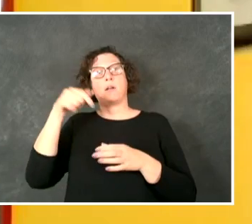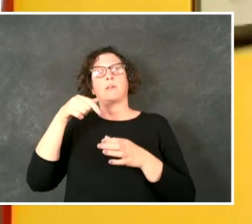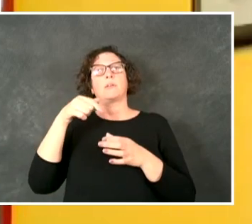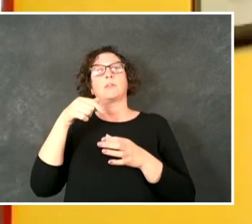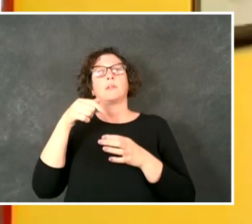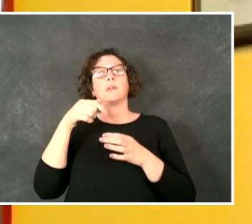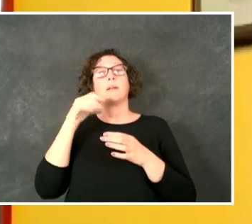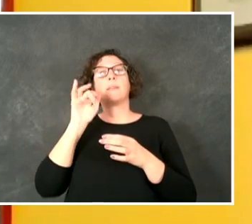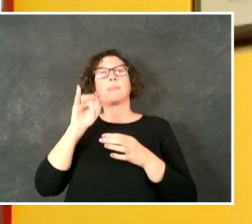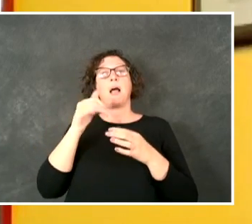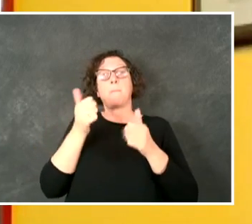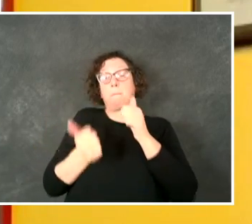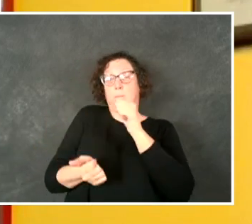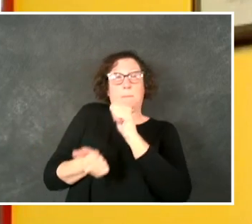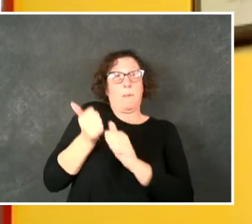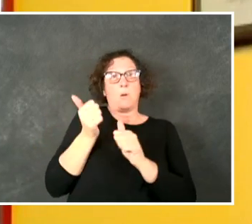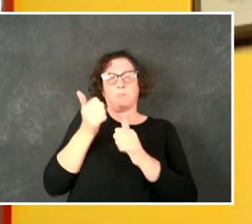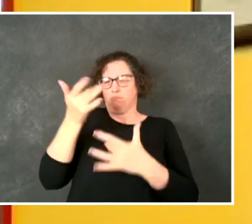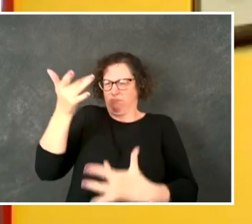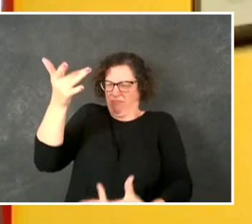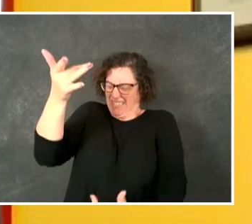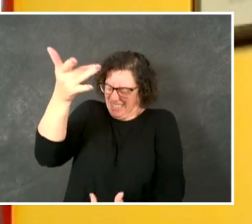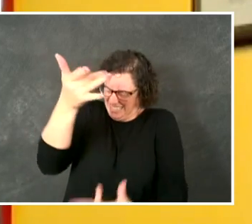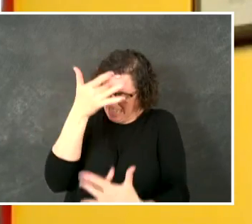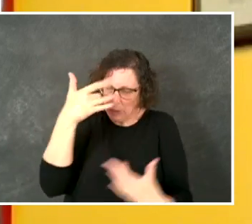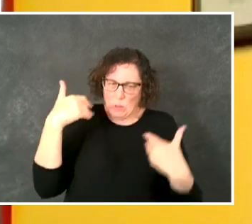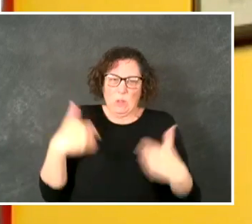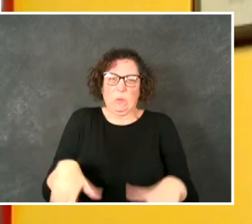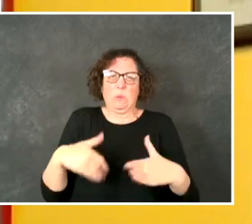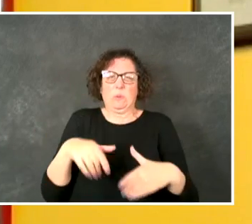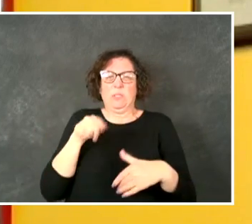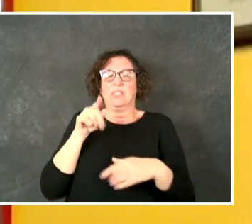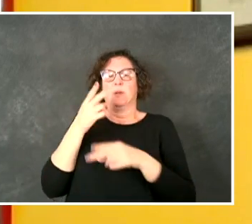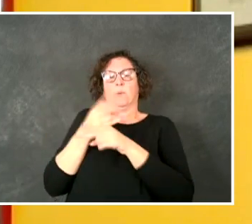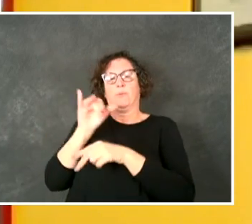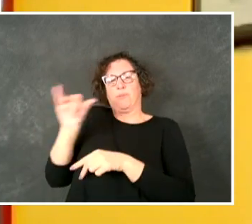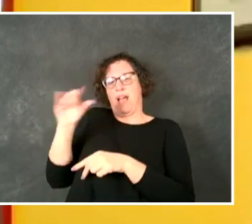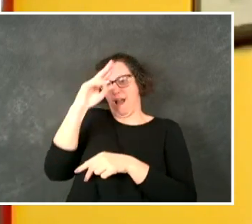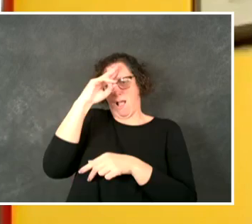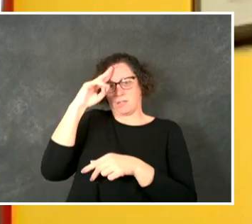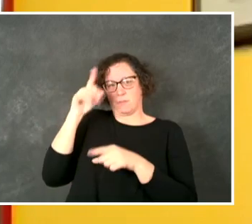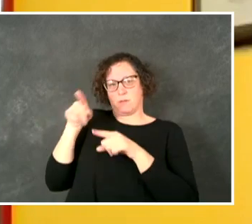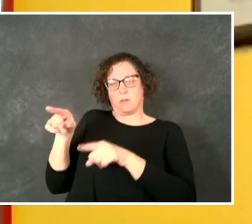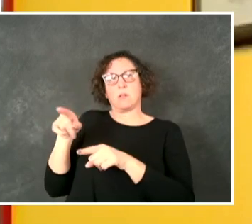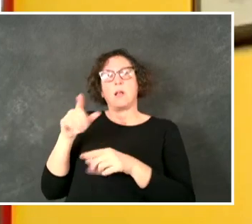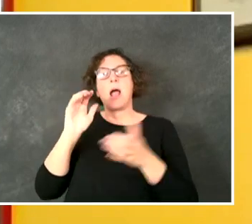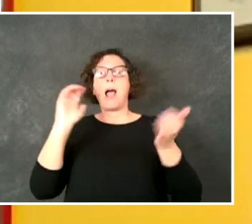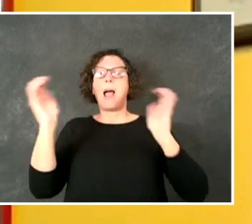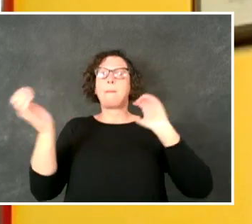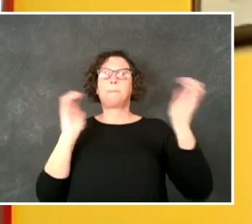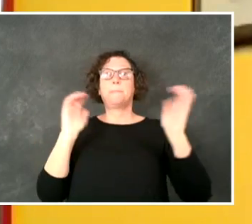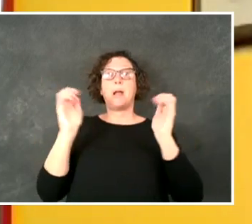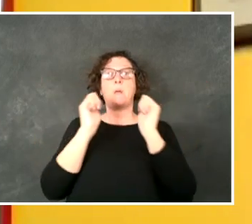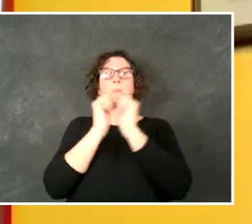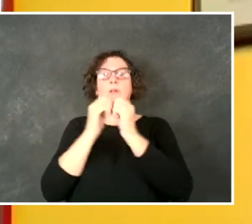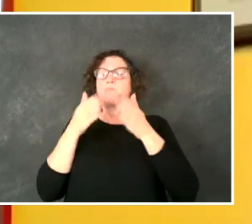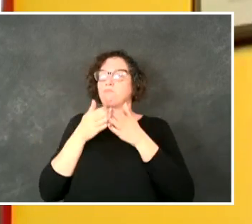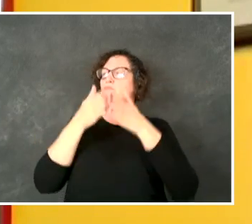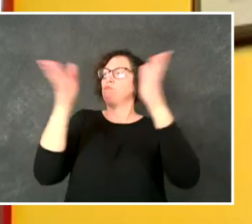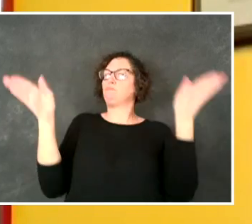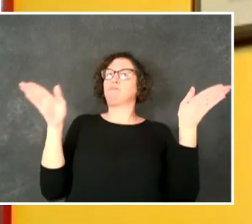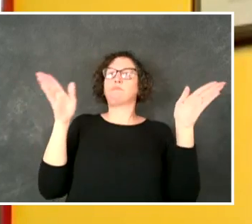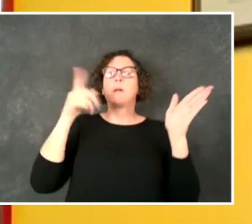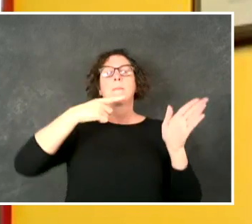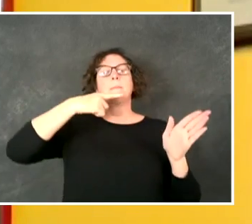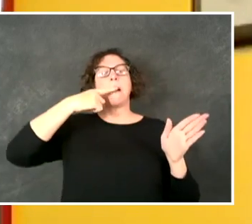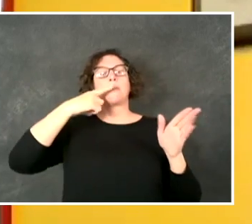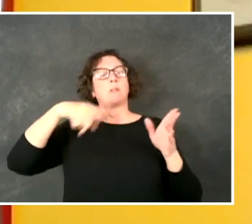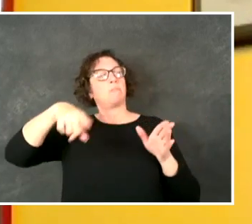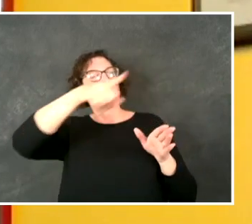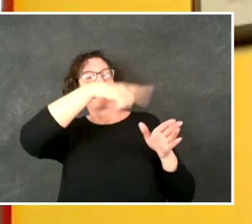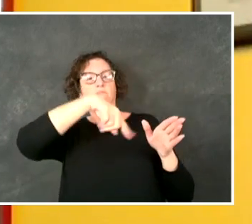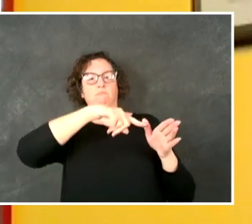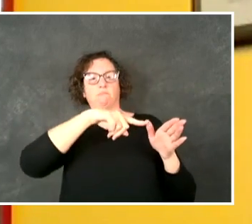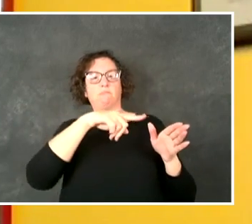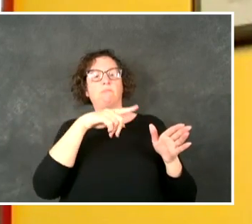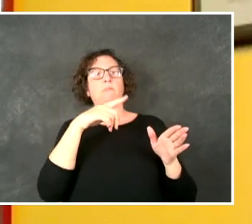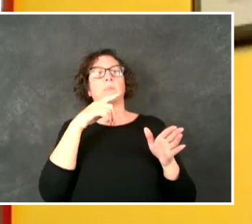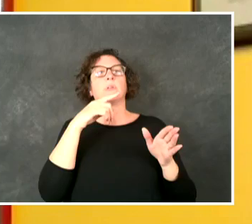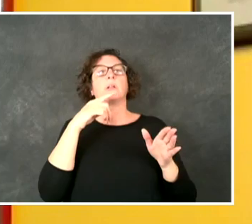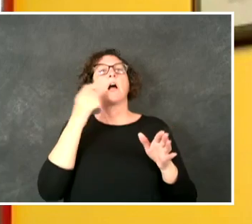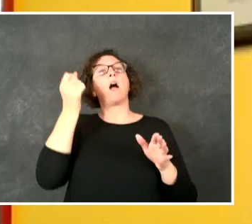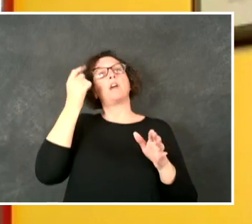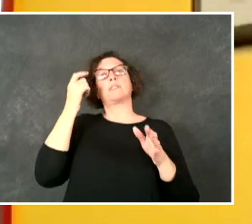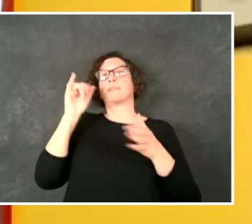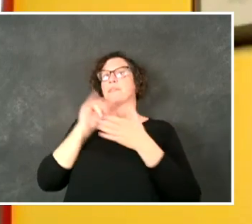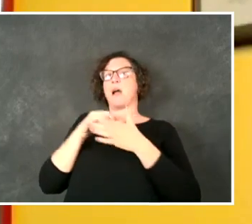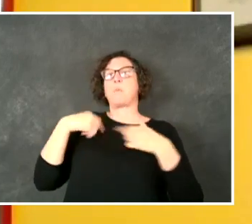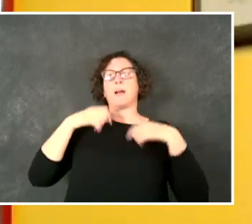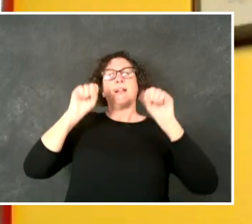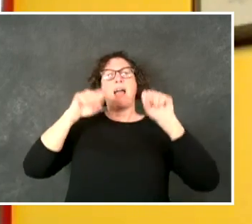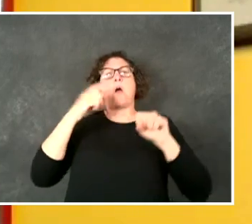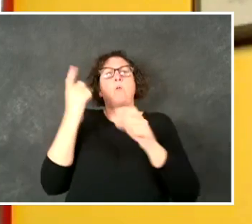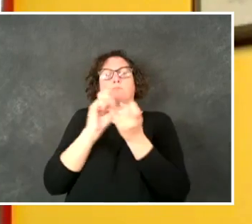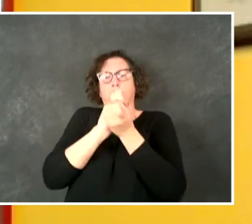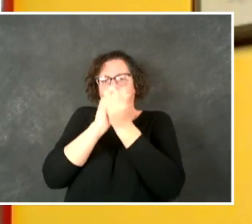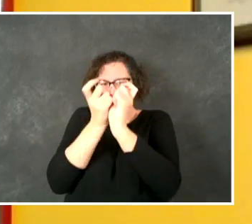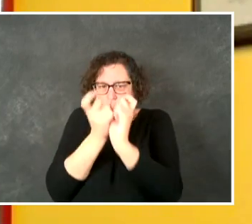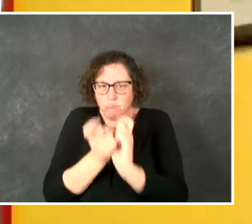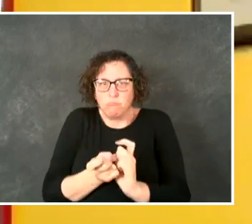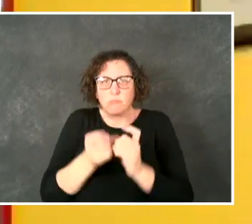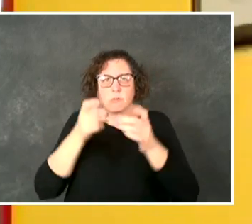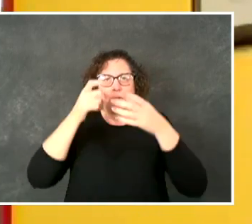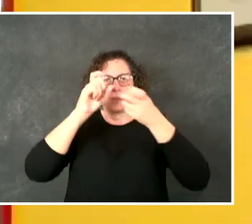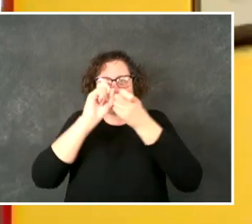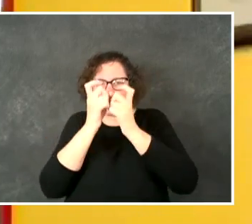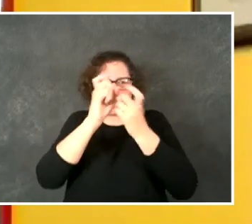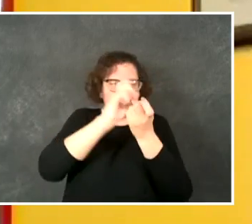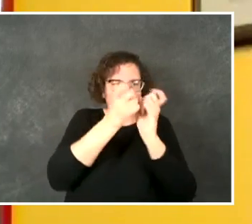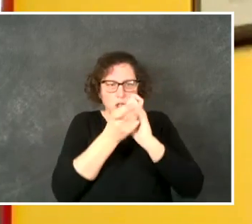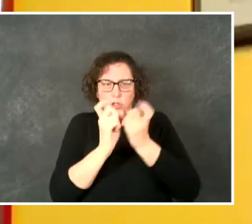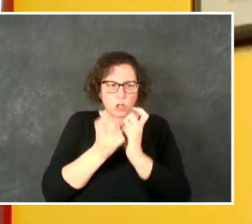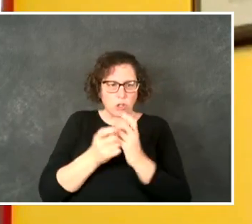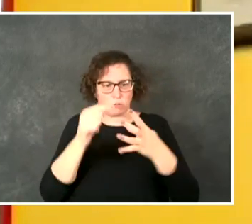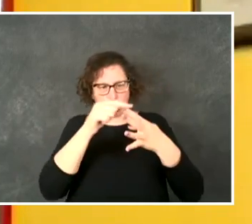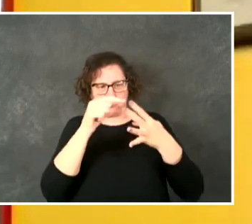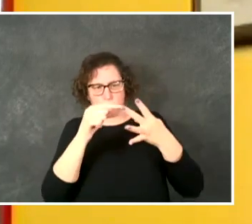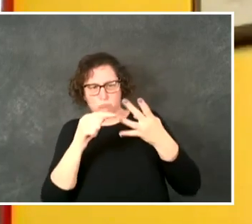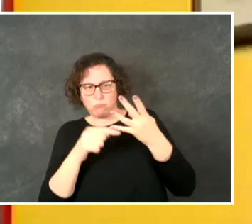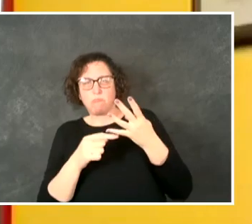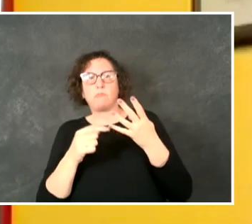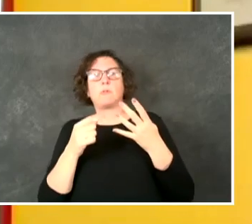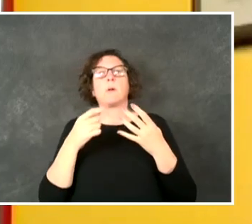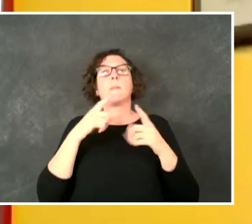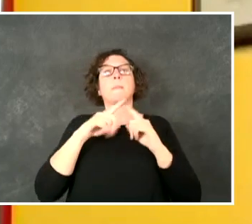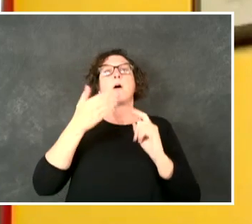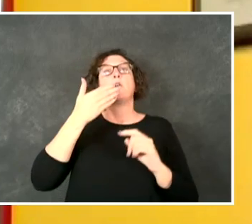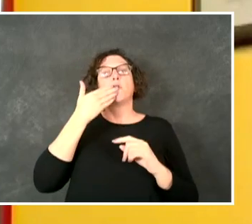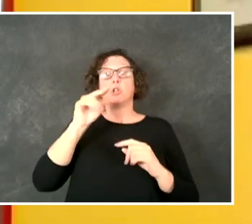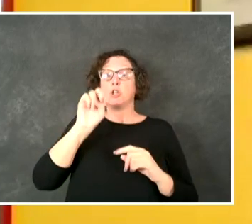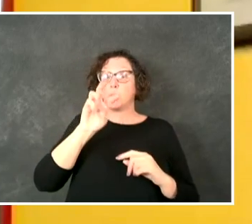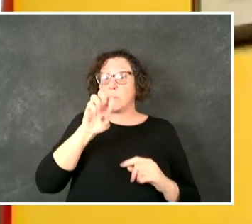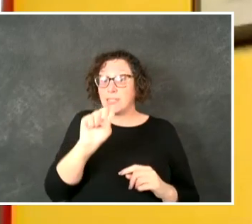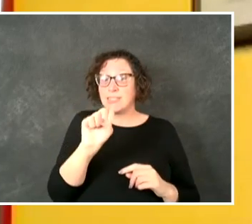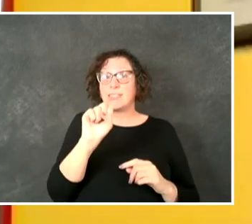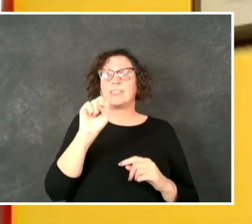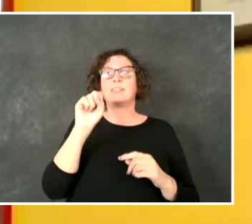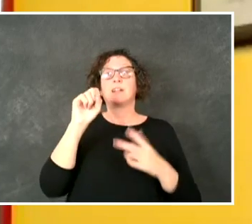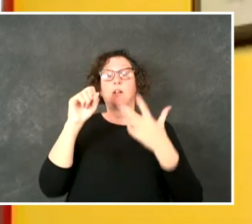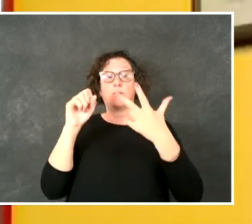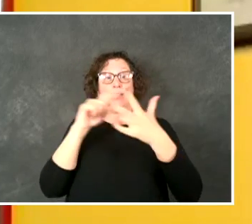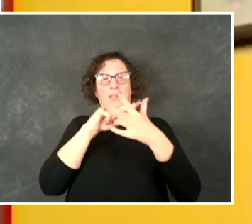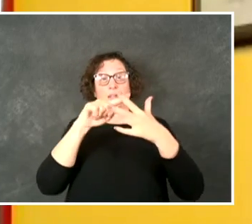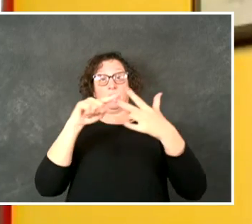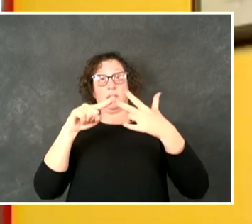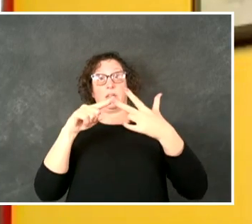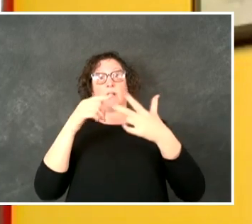IN COMBINATION.